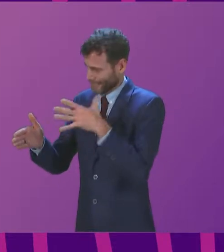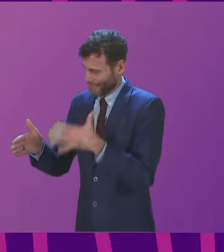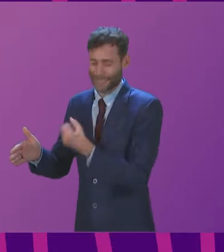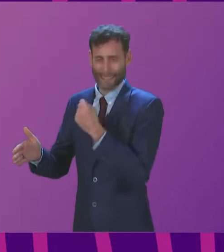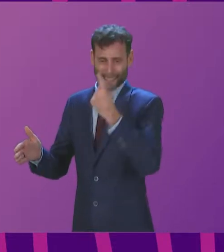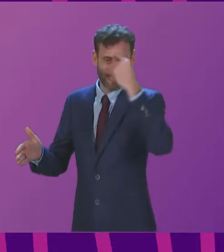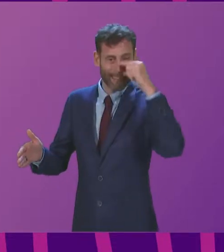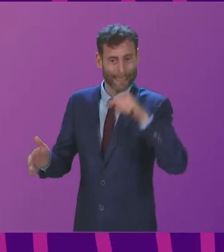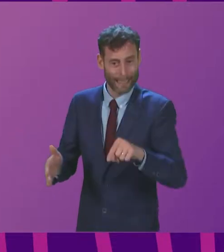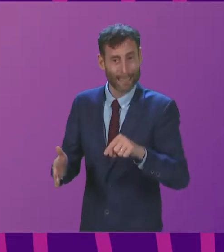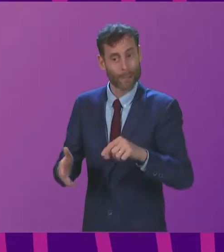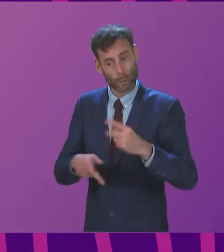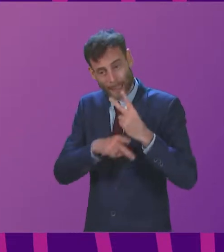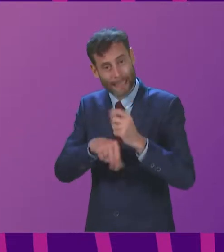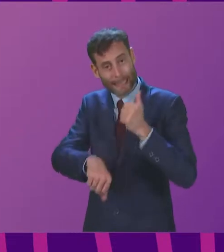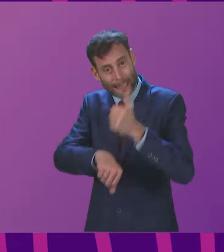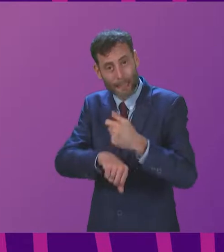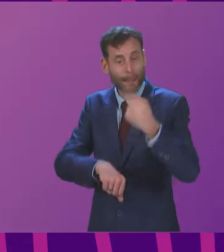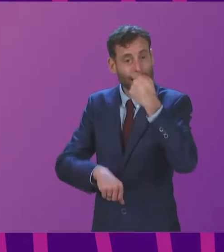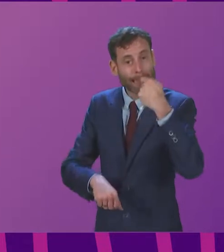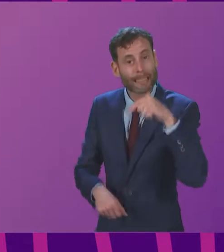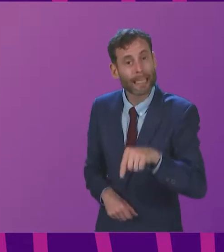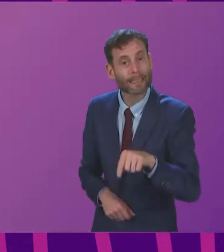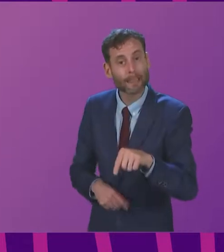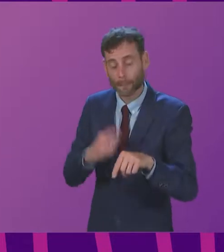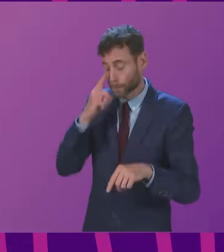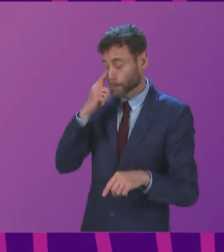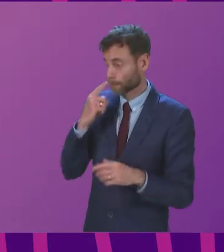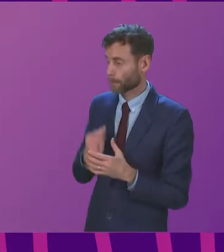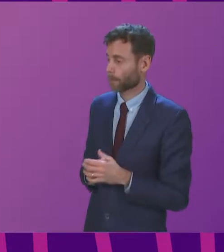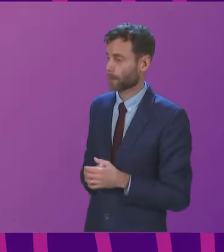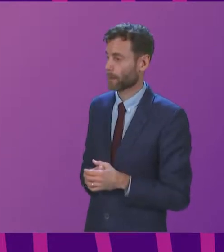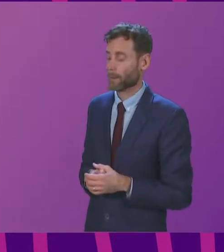shows that there is no real evidence of an increase in uptake of the vaccine.